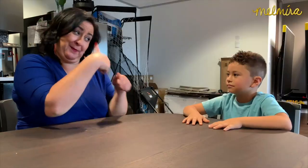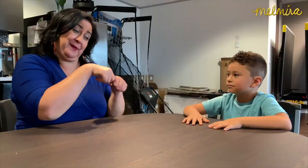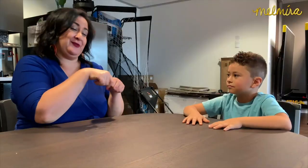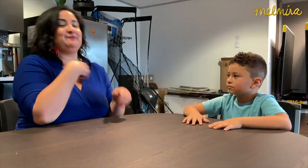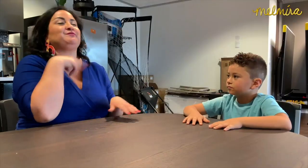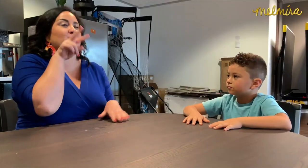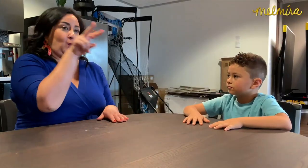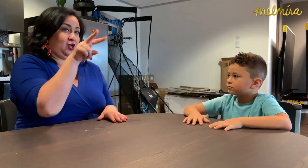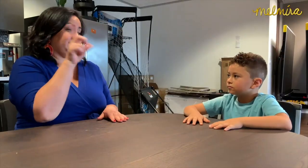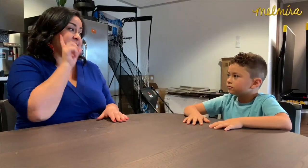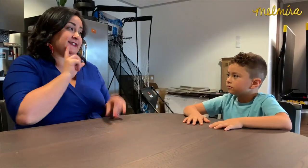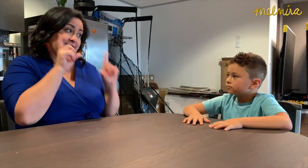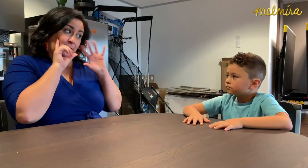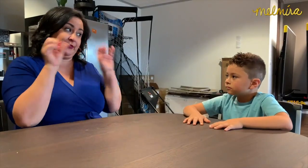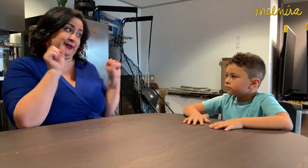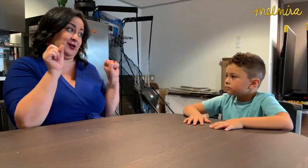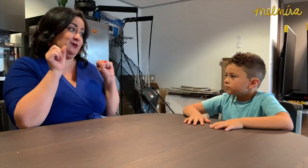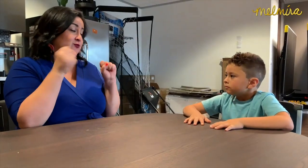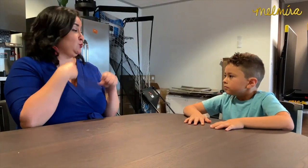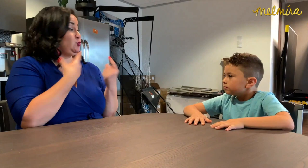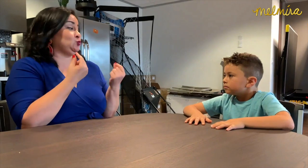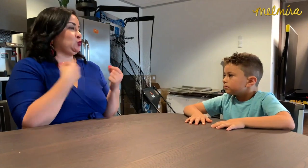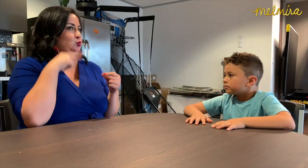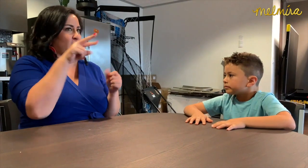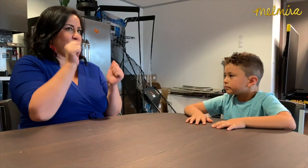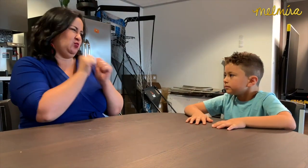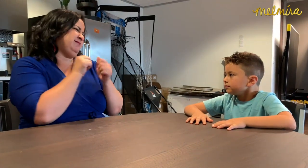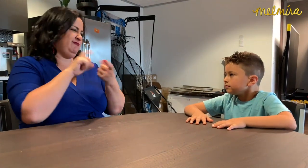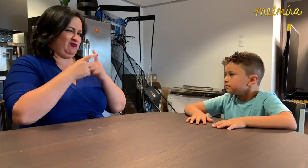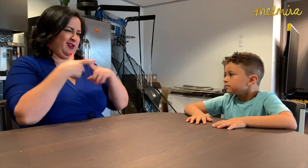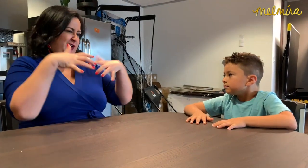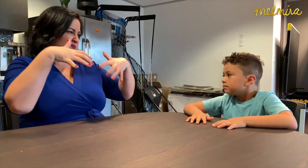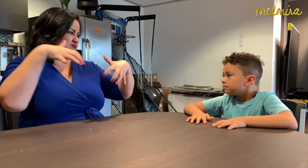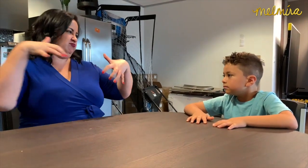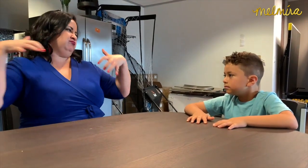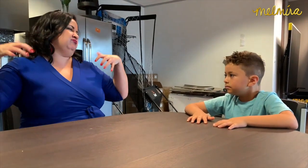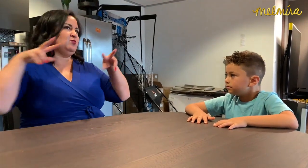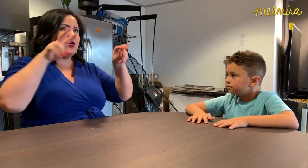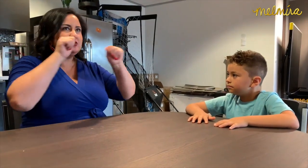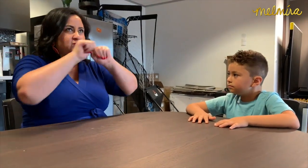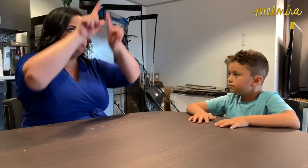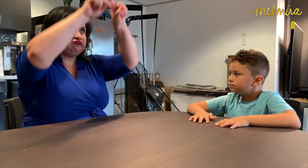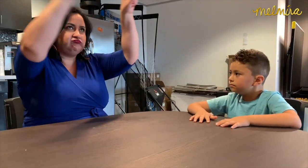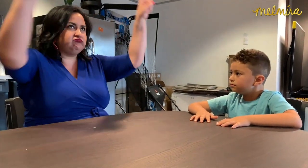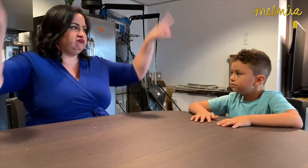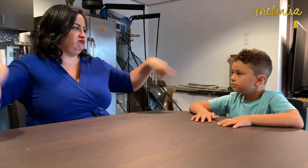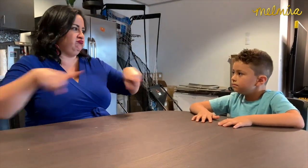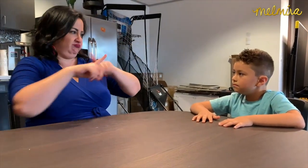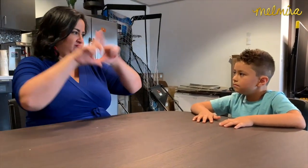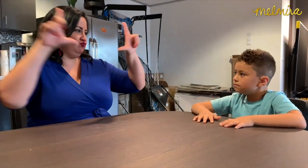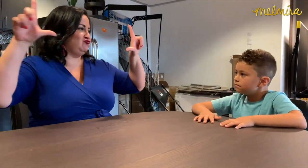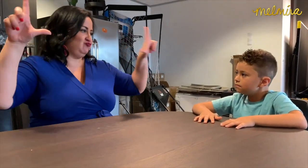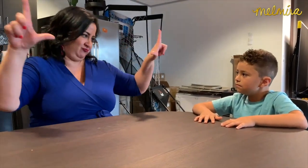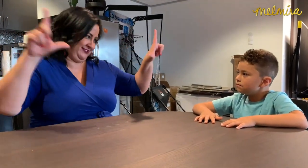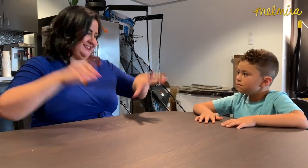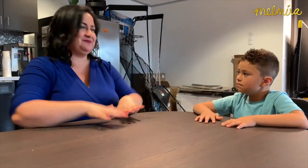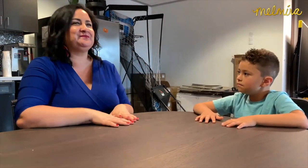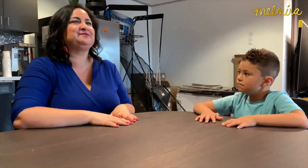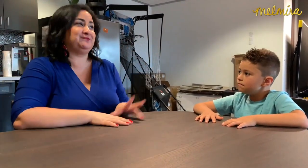I remember when I watched Deaf Out Loud, I watched it on the big screen with a lot of my friends,